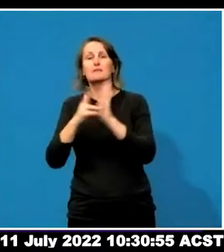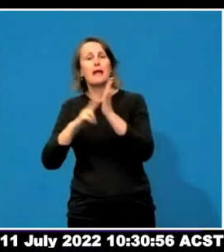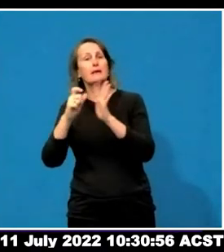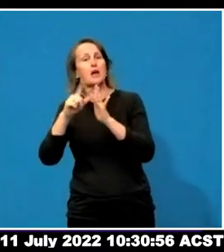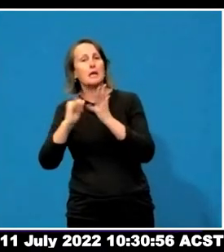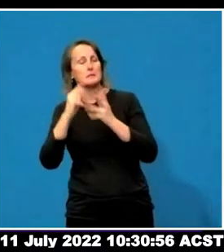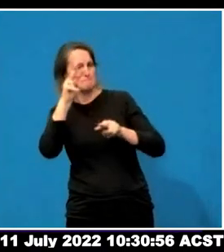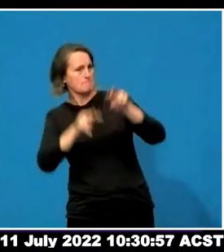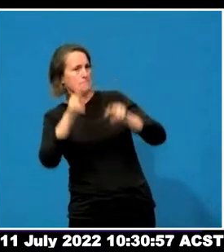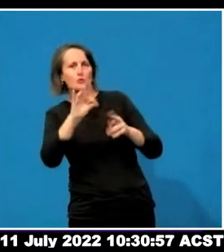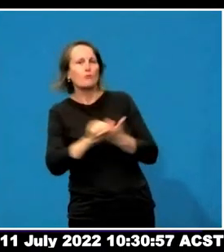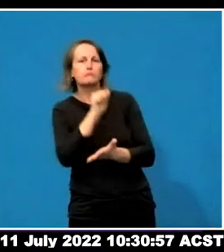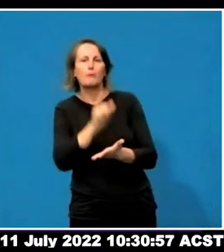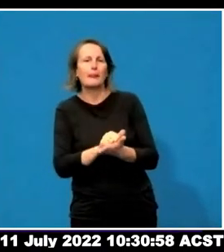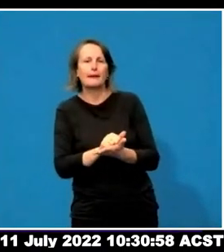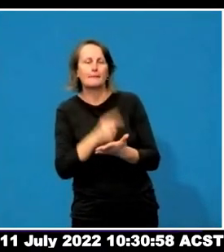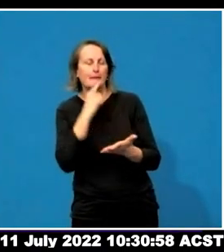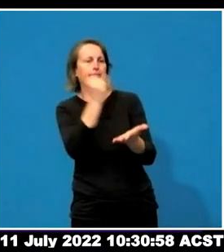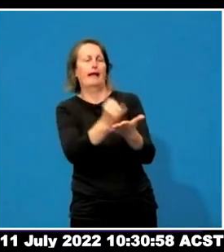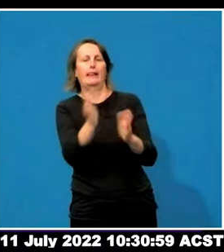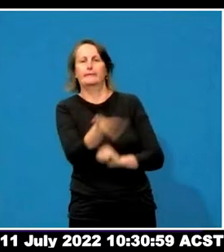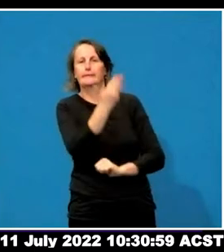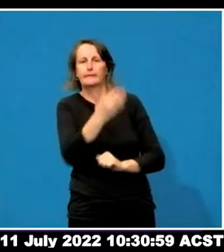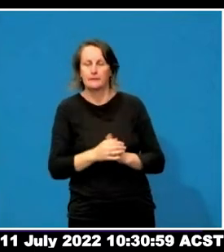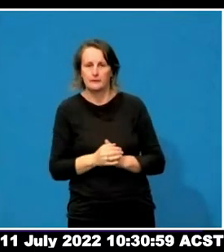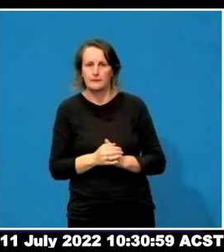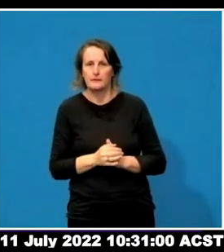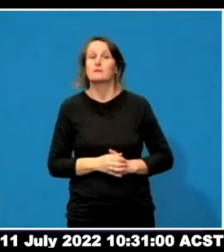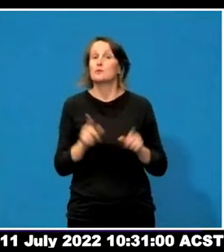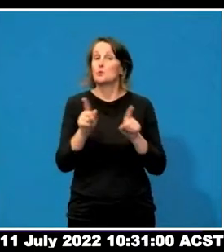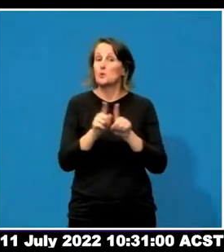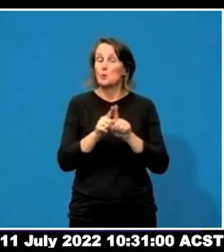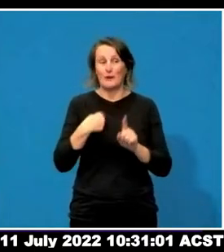In addition, we have to take into account the extent to which First Nations people with